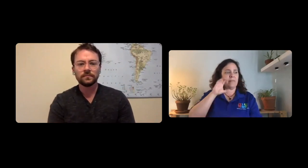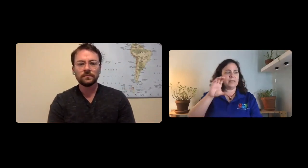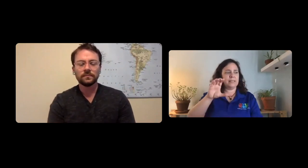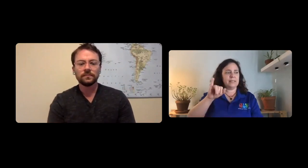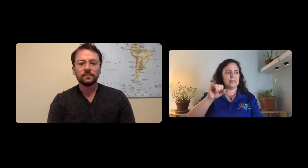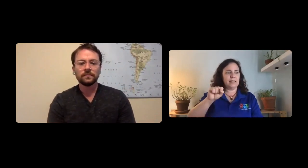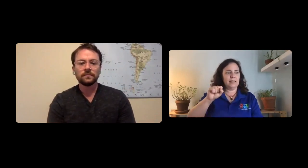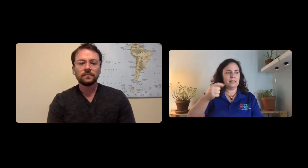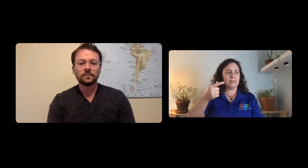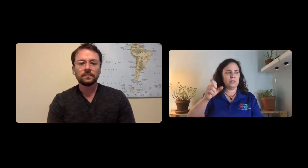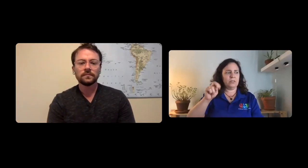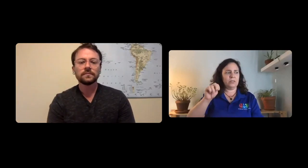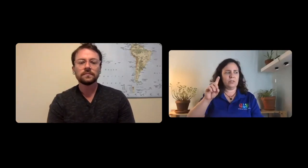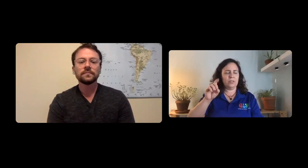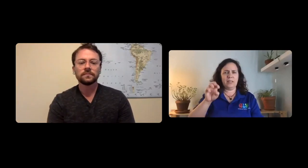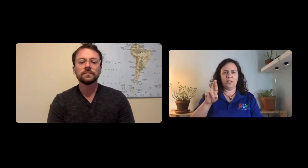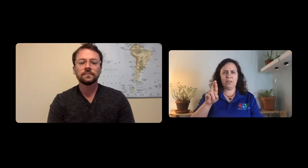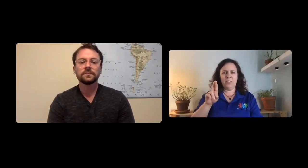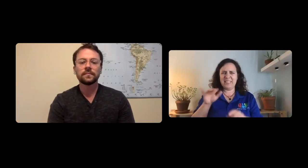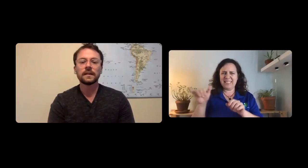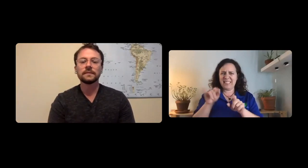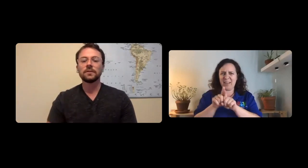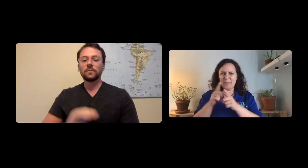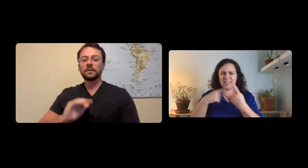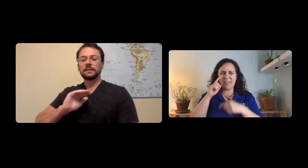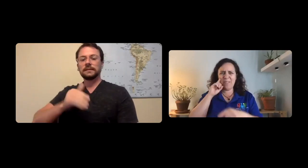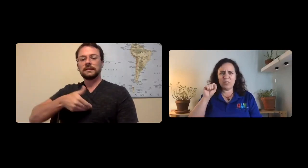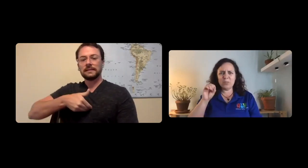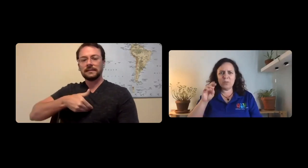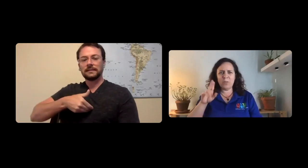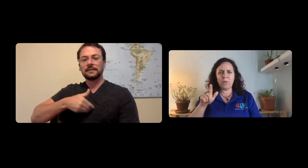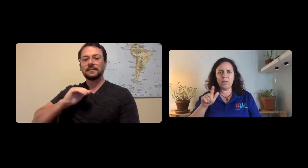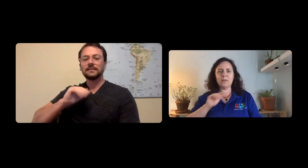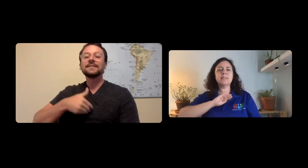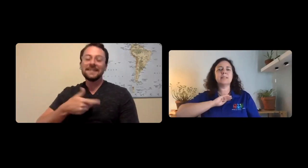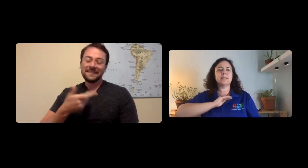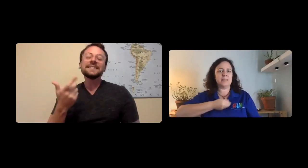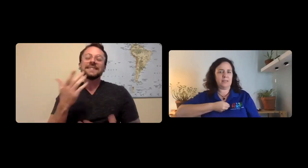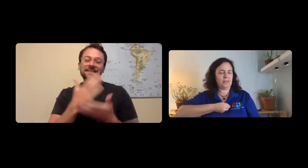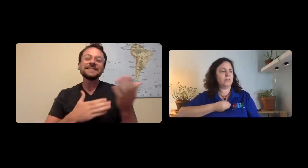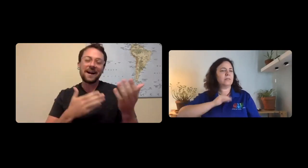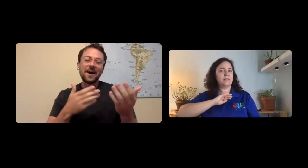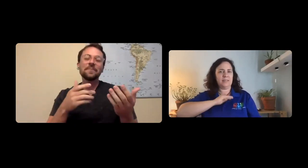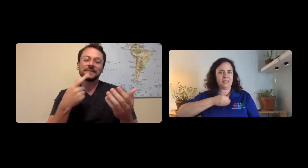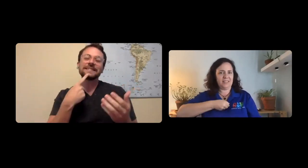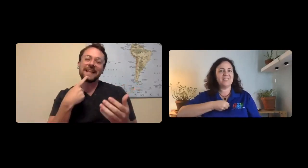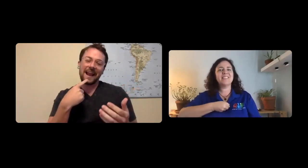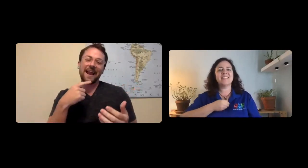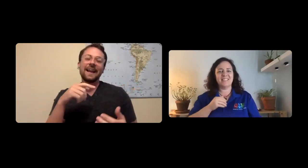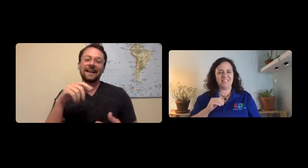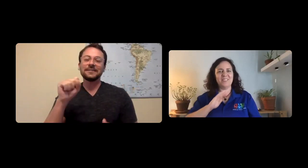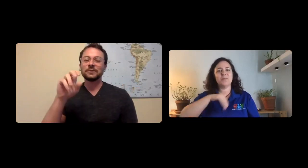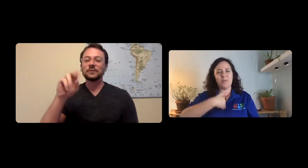> And could you clarify the sign for CIS gender for us. Is it the same as the sign for soul?